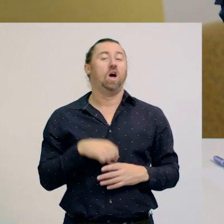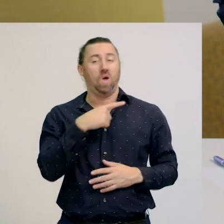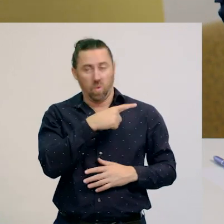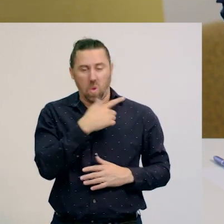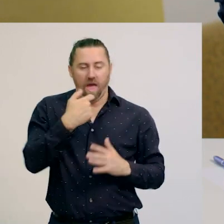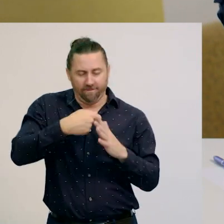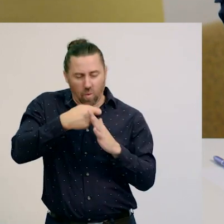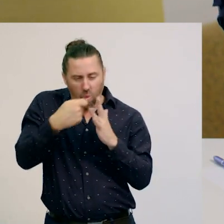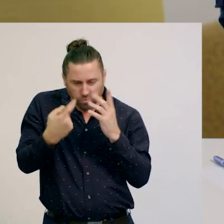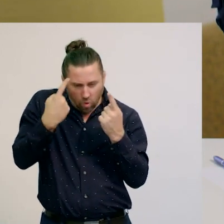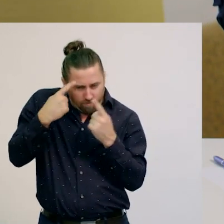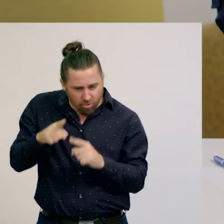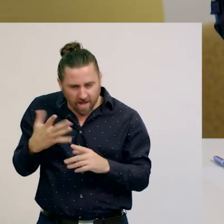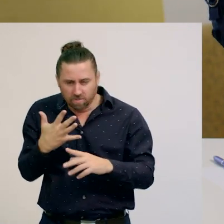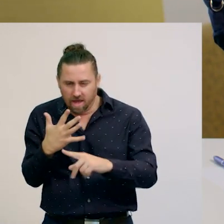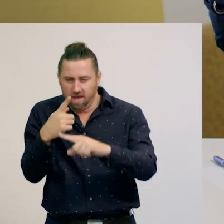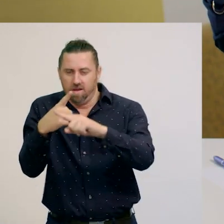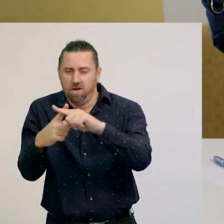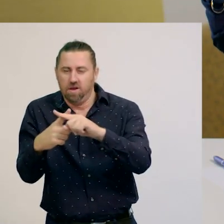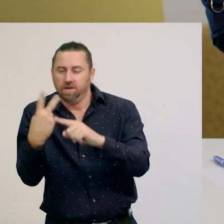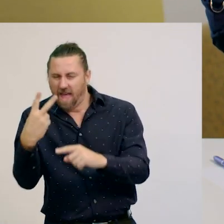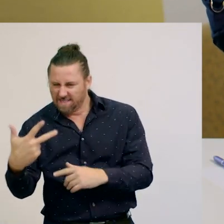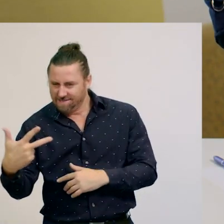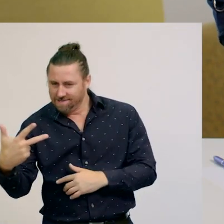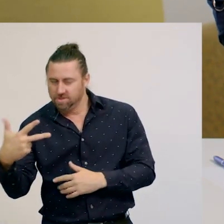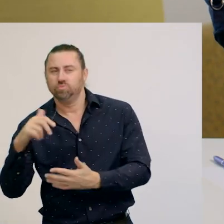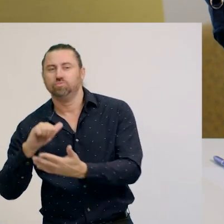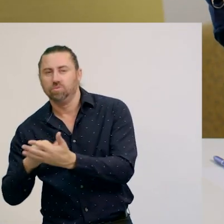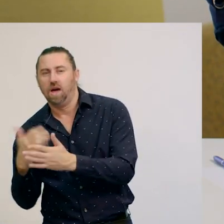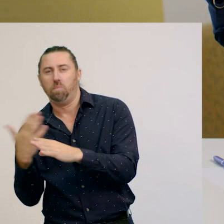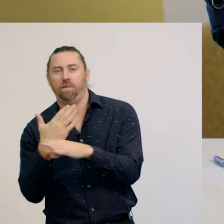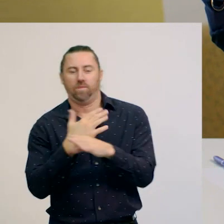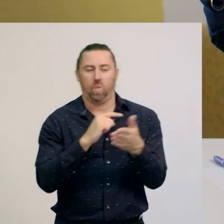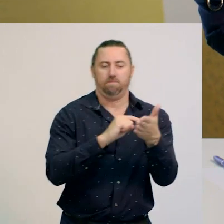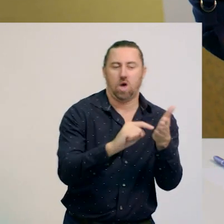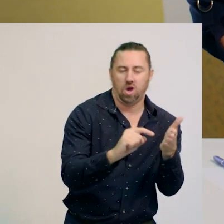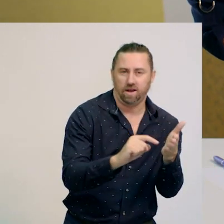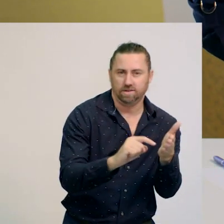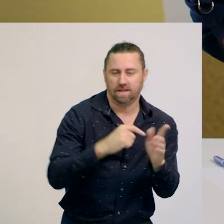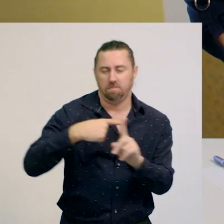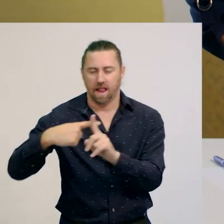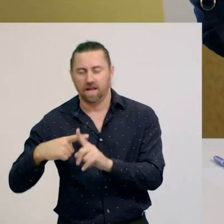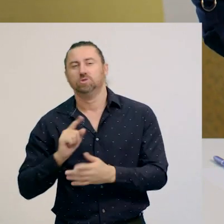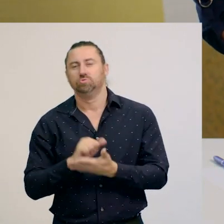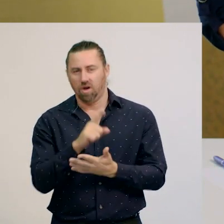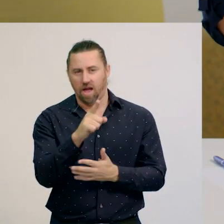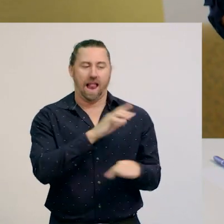to do the multiplication 4 by 2 equals 8, before you did the subtraction, and then the addition, and you worked from left to right.